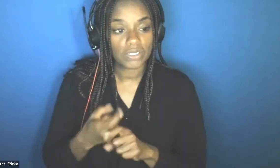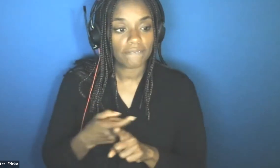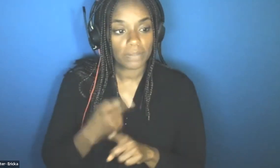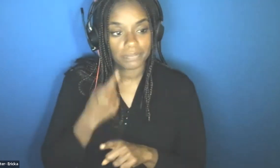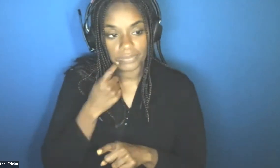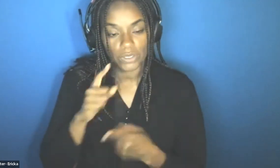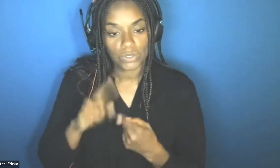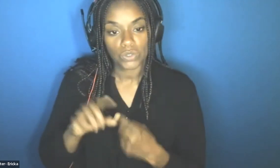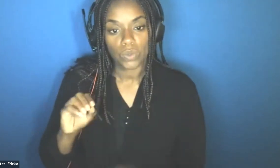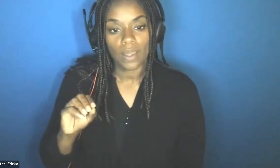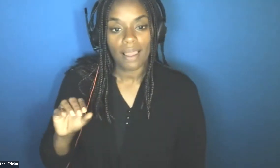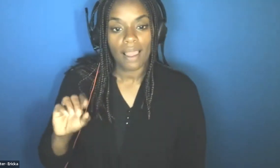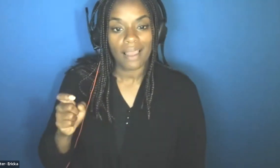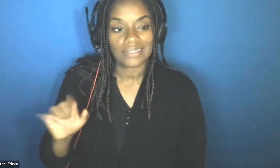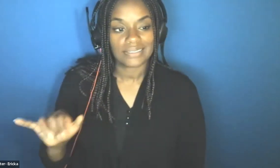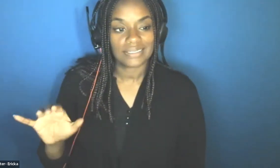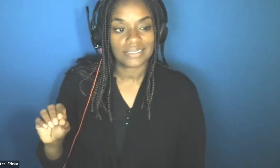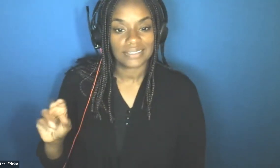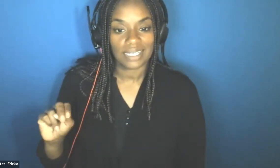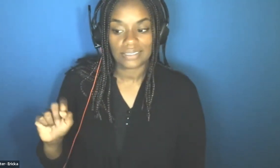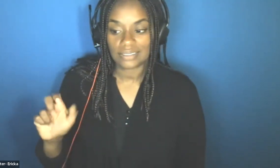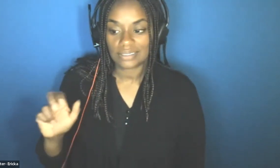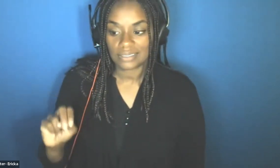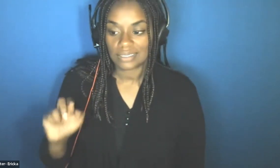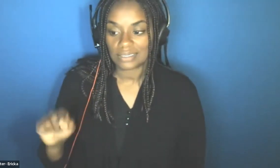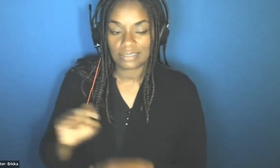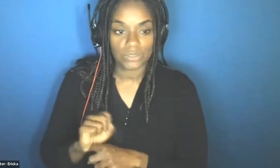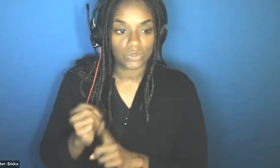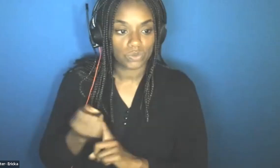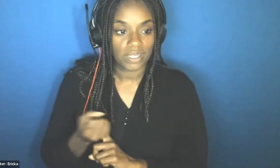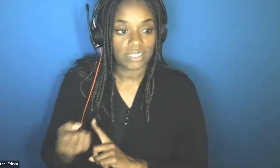Here's Julie.